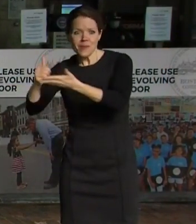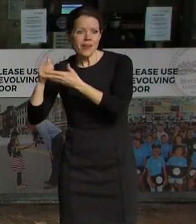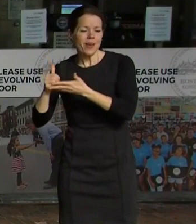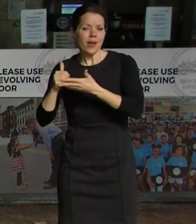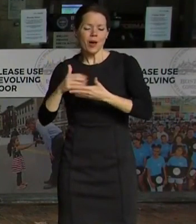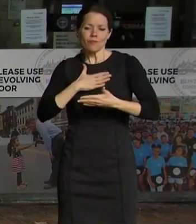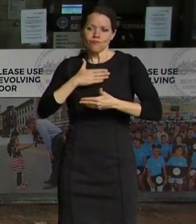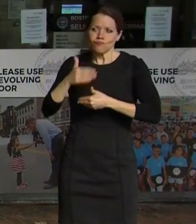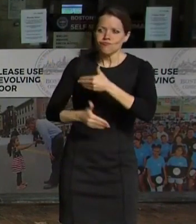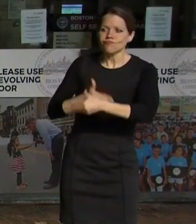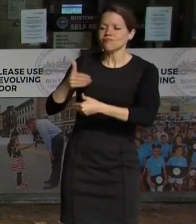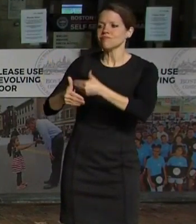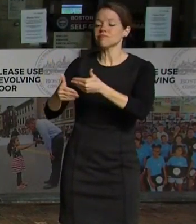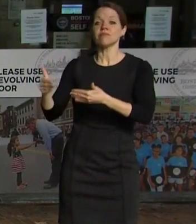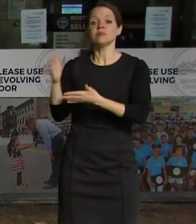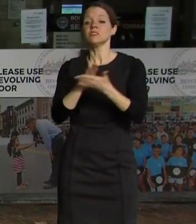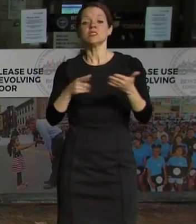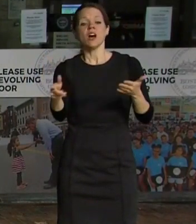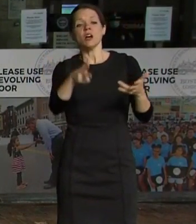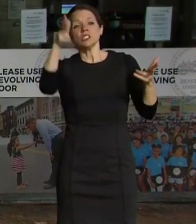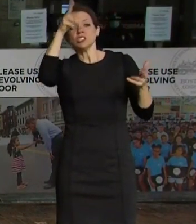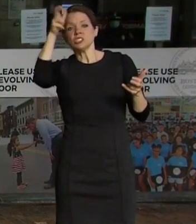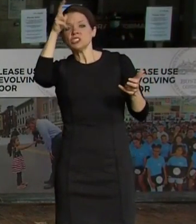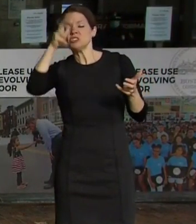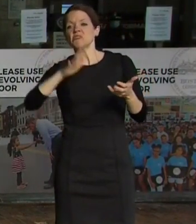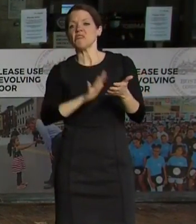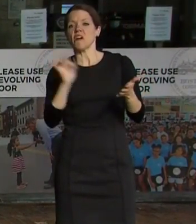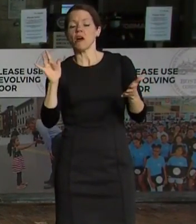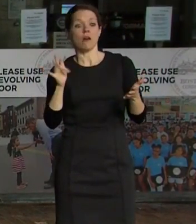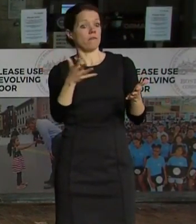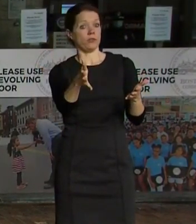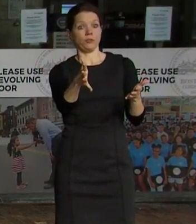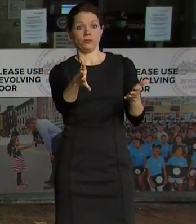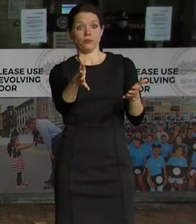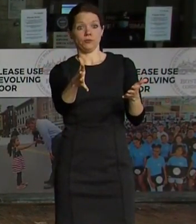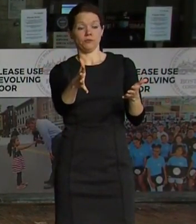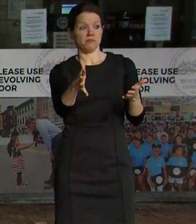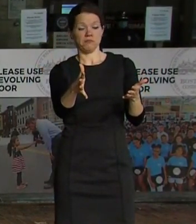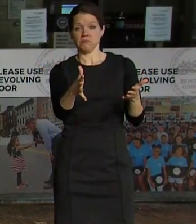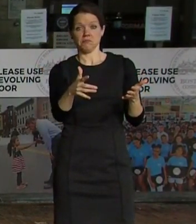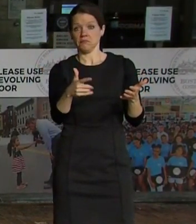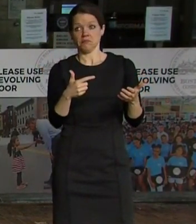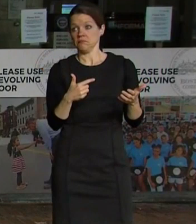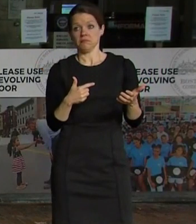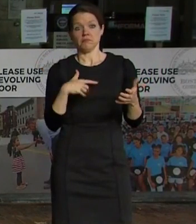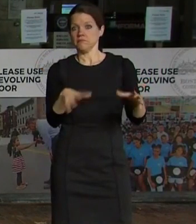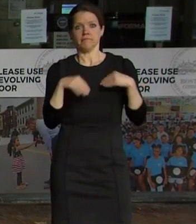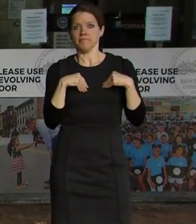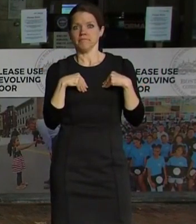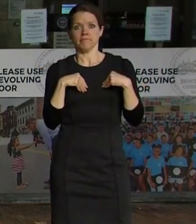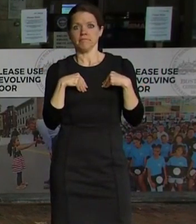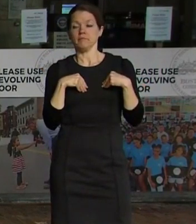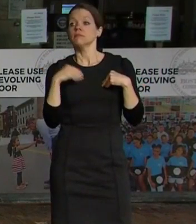BREAK, BECAUSE WHILE PEOPLE ARE OUT HERE DOING THE RIGHT THING HELPING EACH OTHER OUT DURING THIS PANDEMIC, THERE ARE THOSE